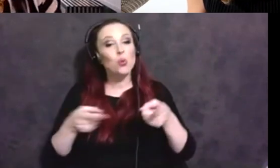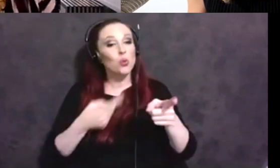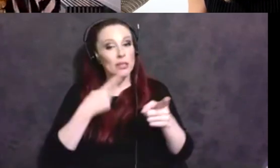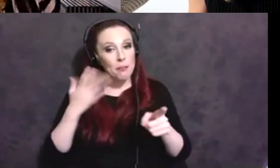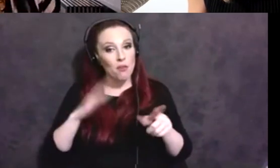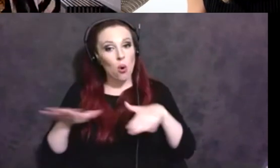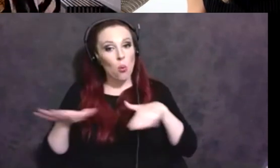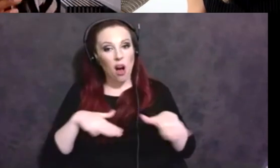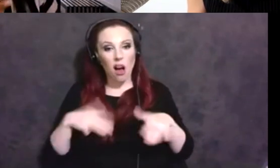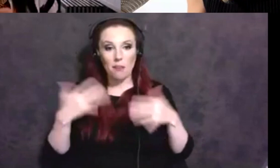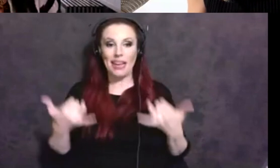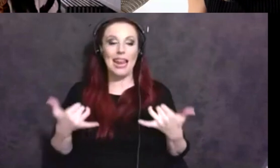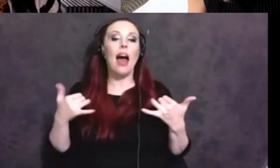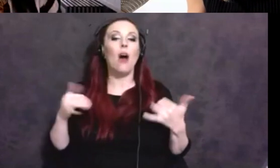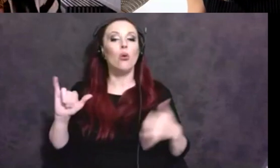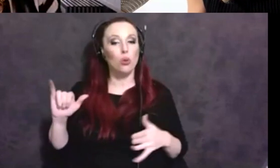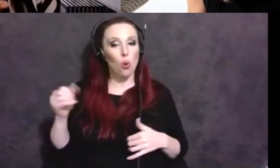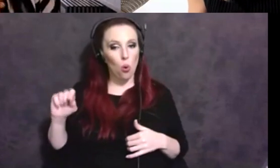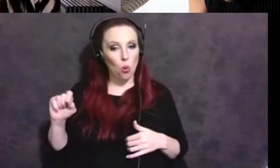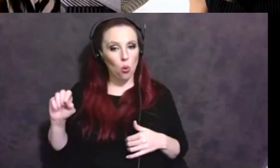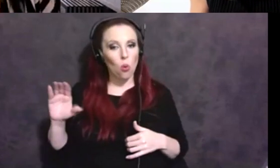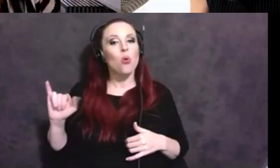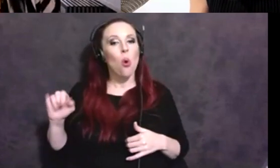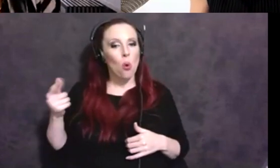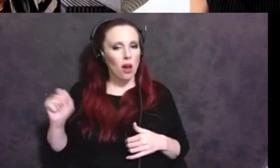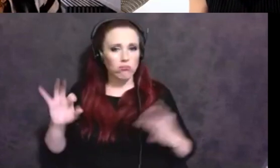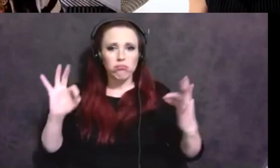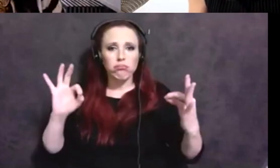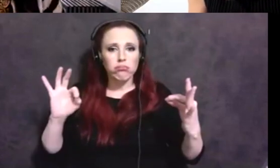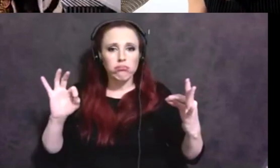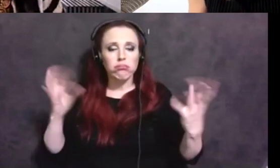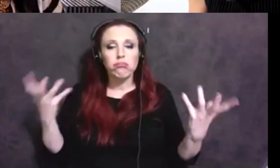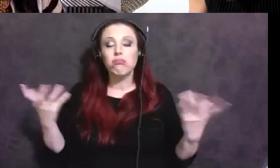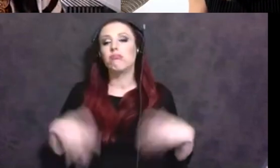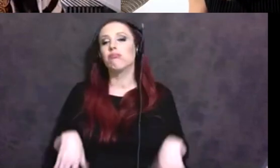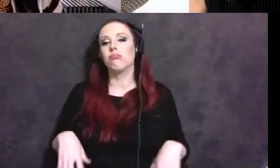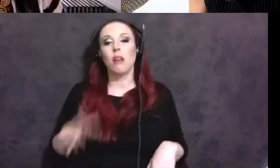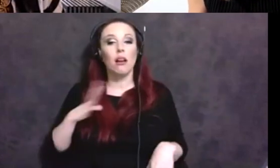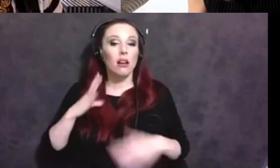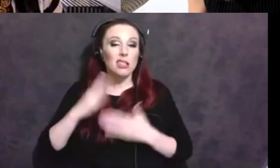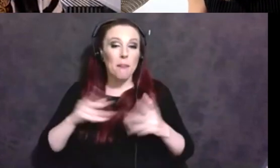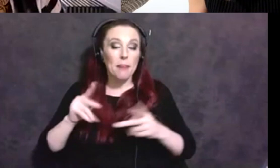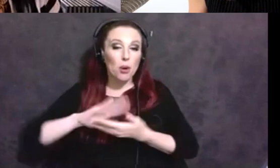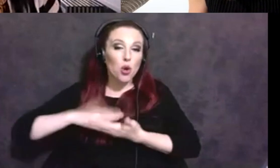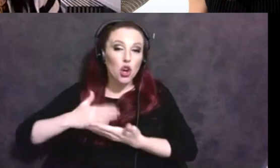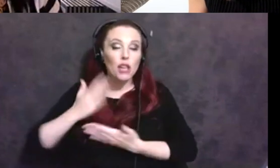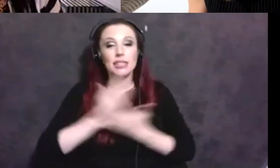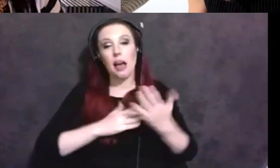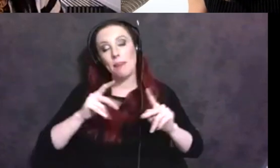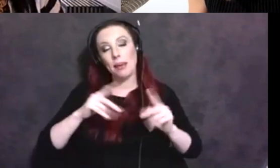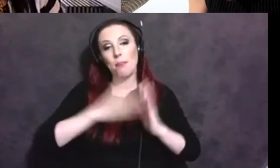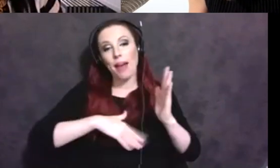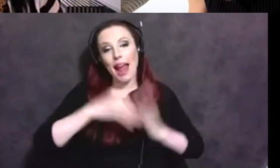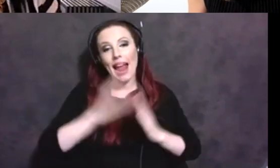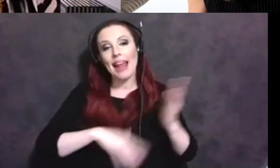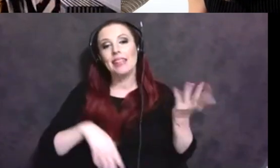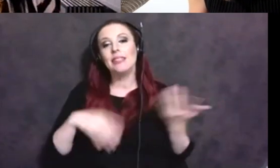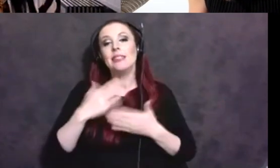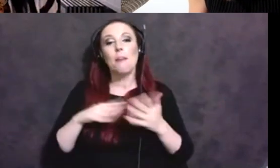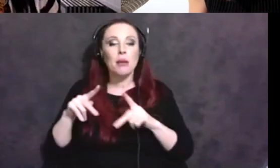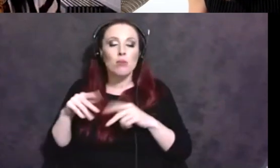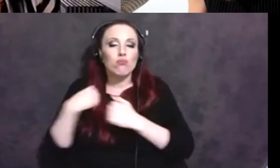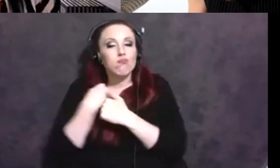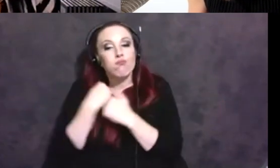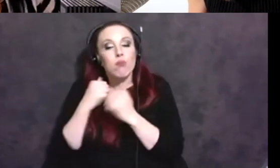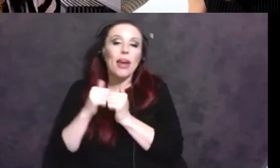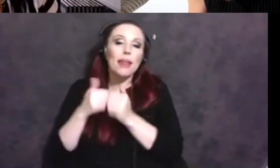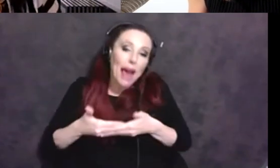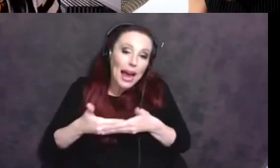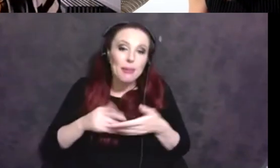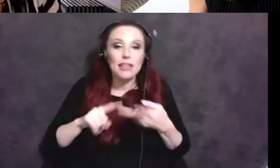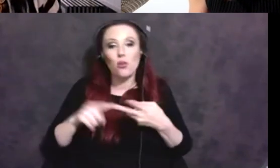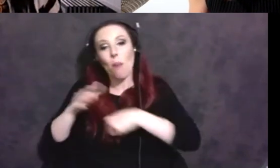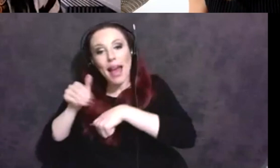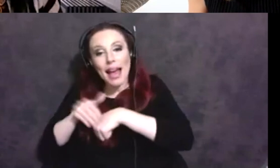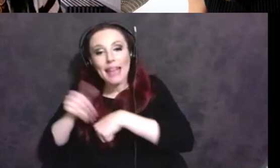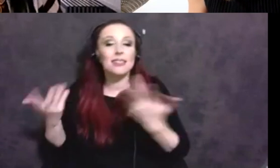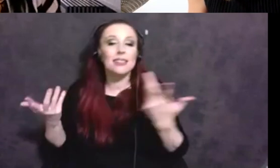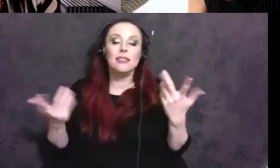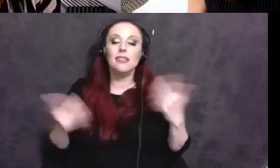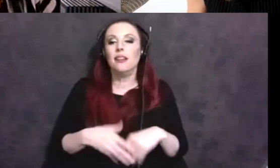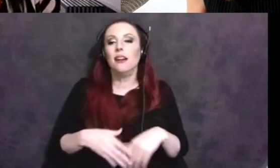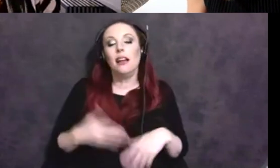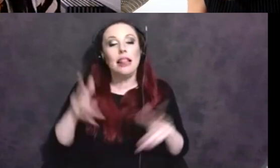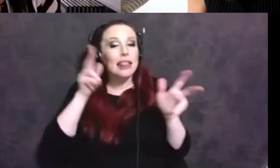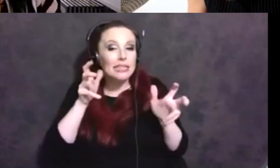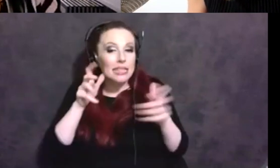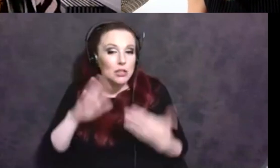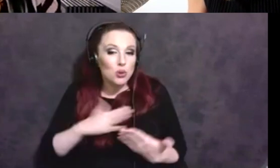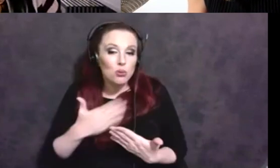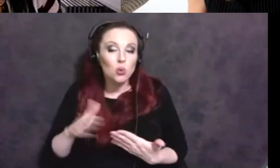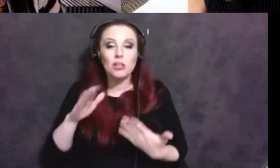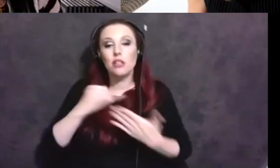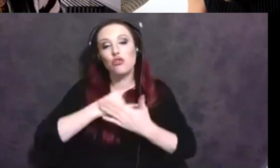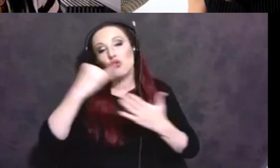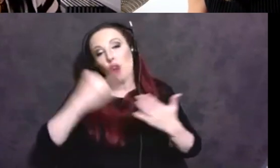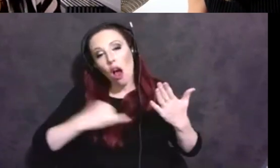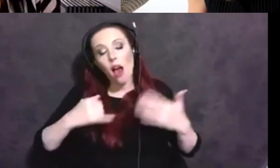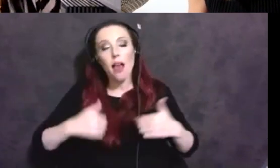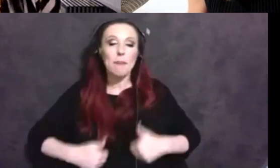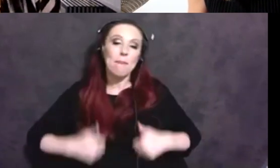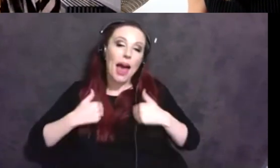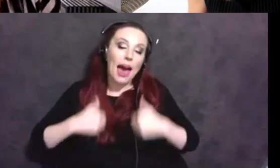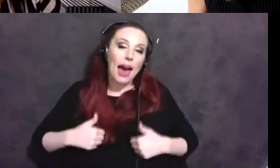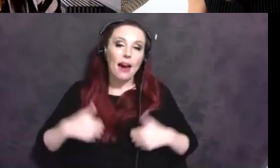to get the energy and toxins out. You mentioned you used to go for a walk and now you do yoga.